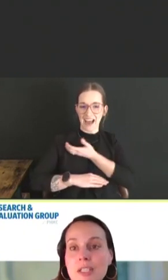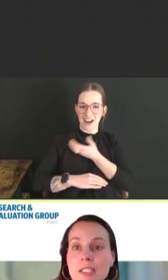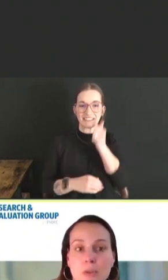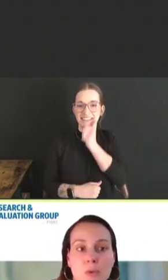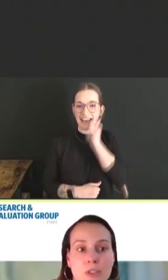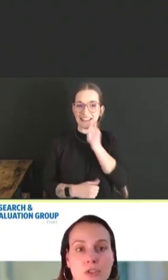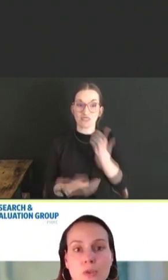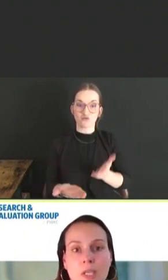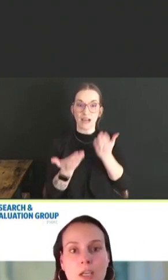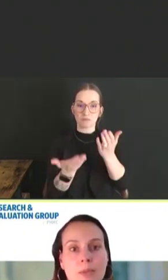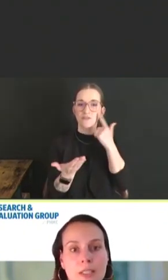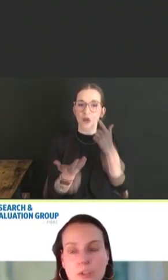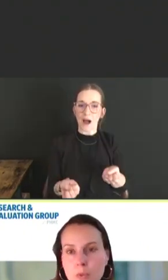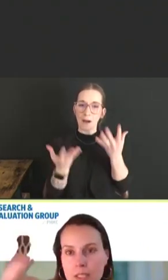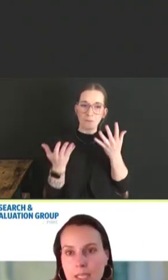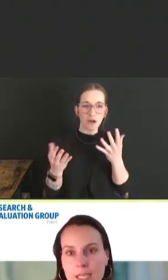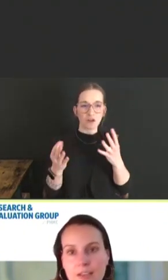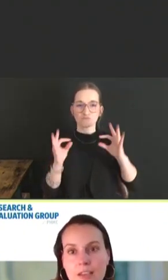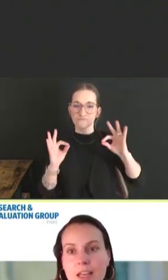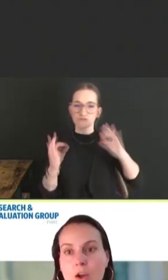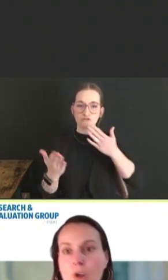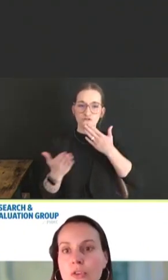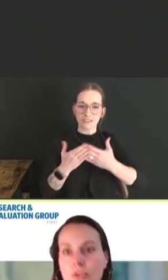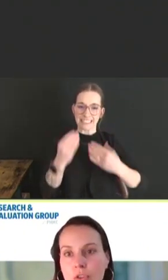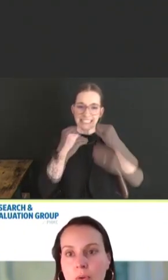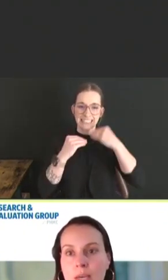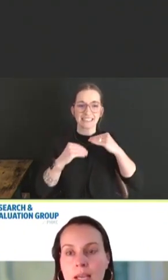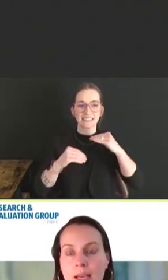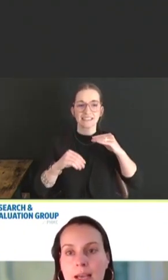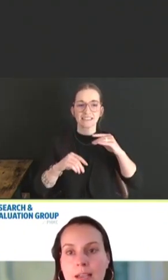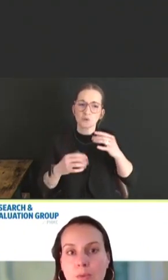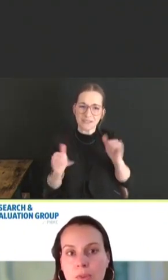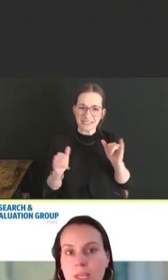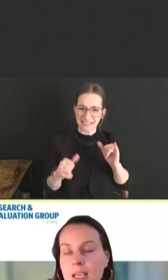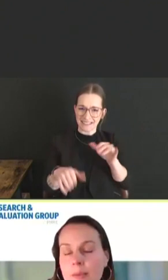there is still work to do here, but just wanted to kind of give that overview as we're thinking